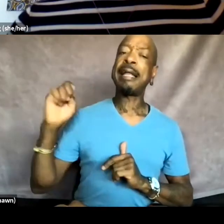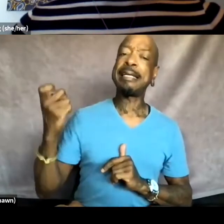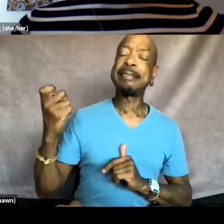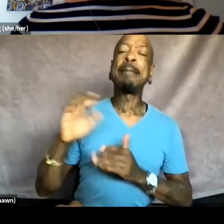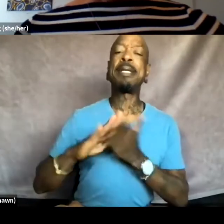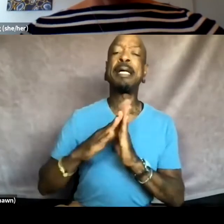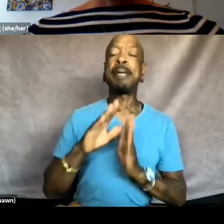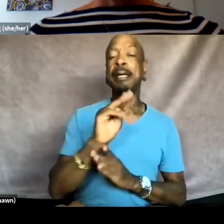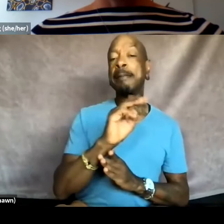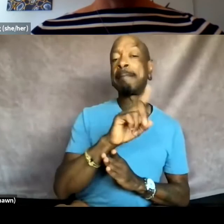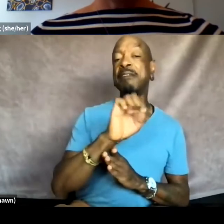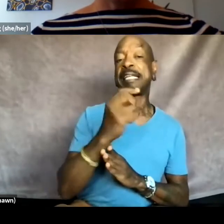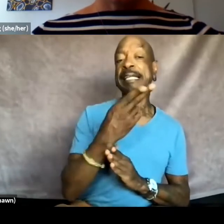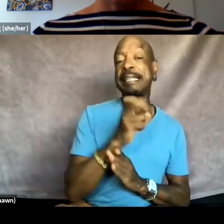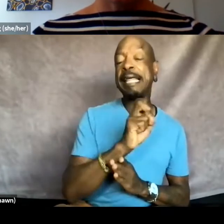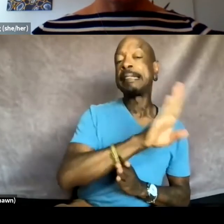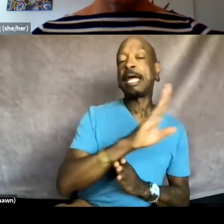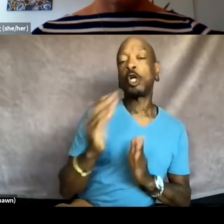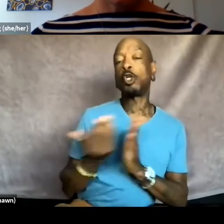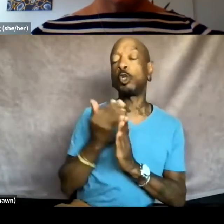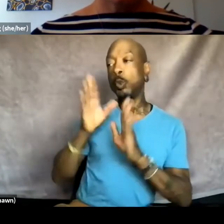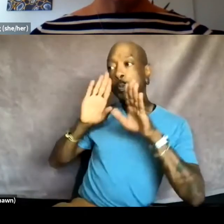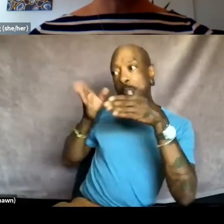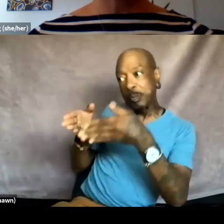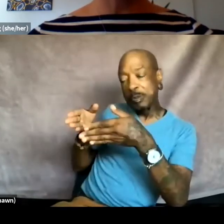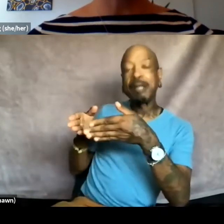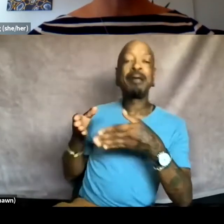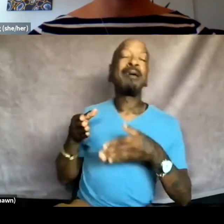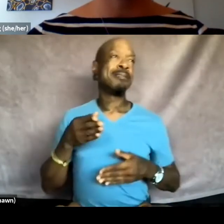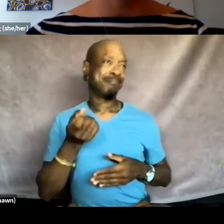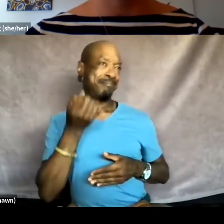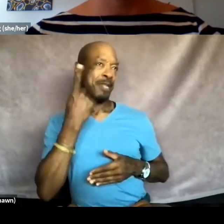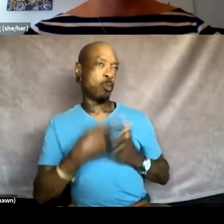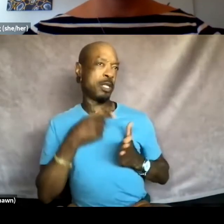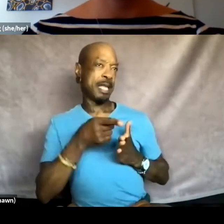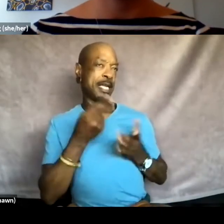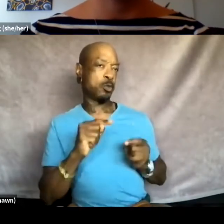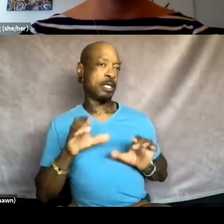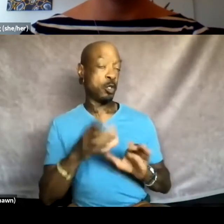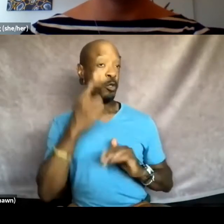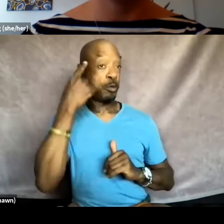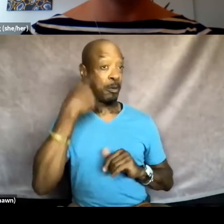Keah Brown: I mean, I saw what they were trying to do, but for me it never really clicked